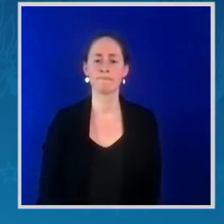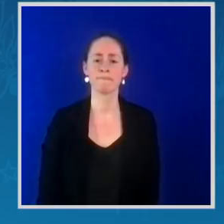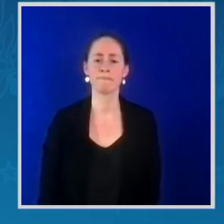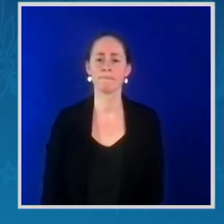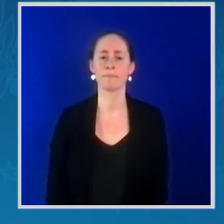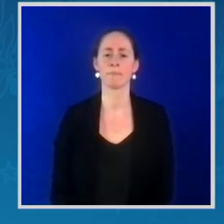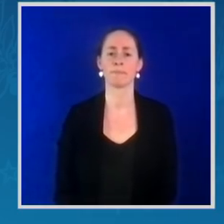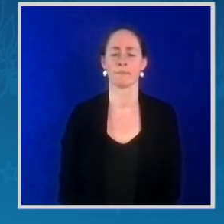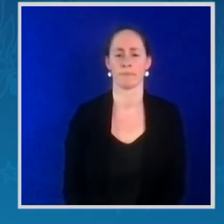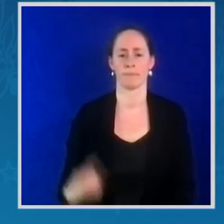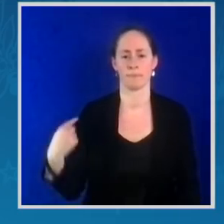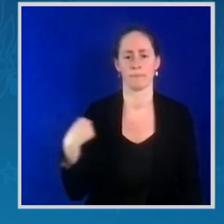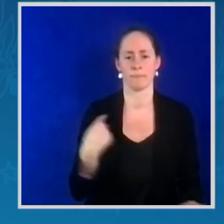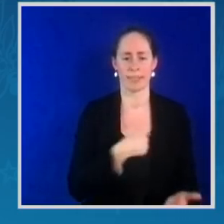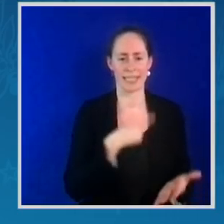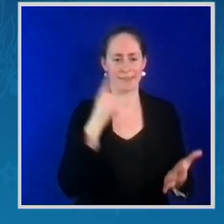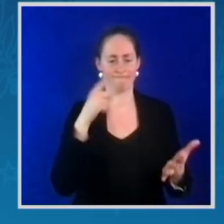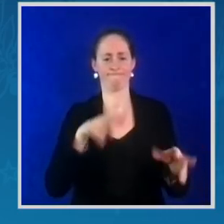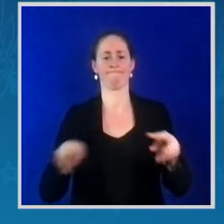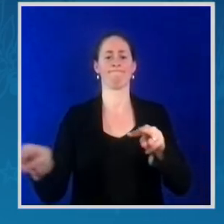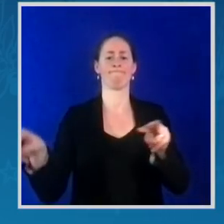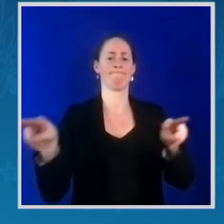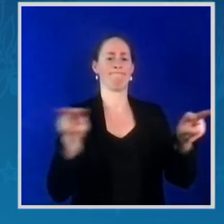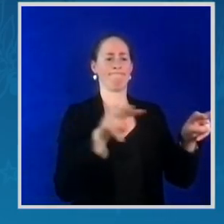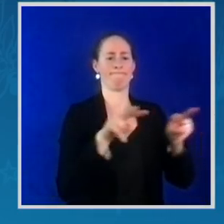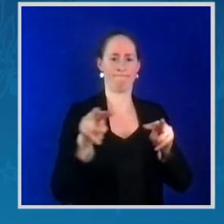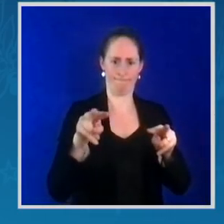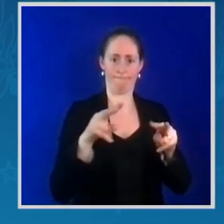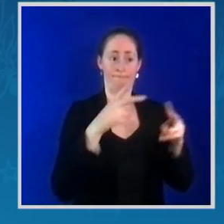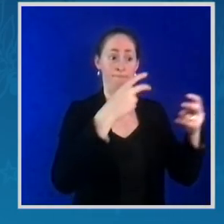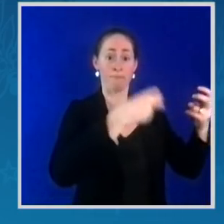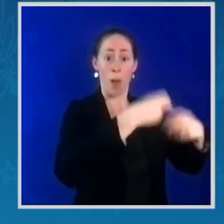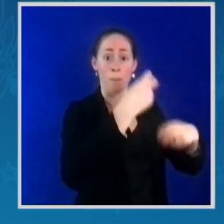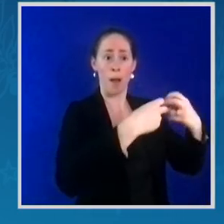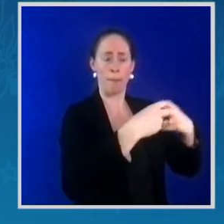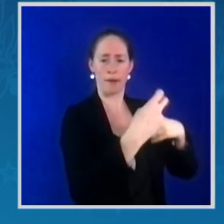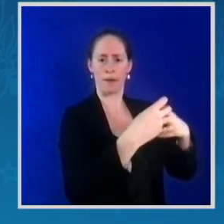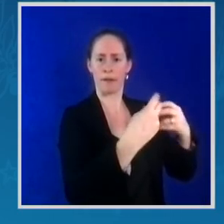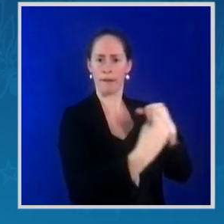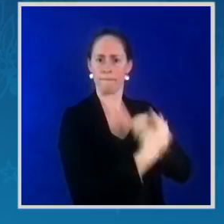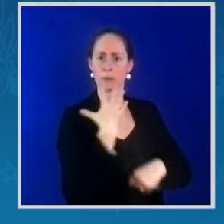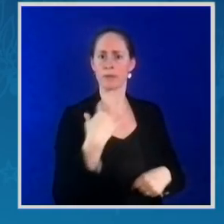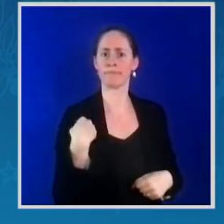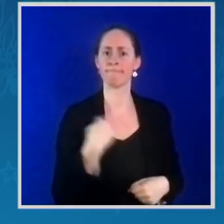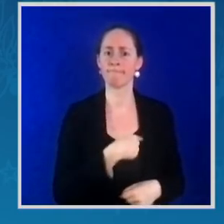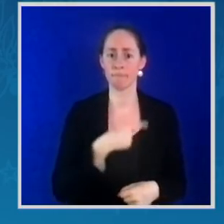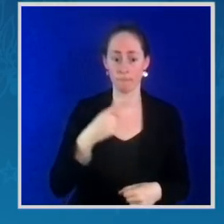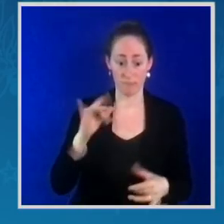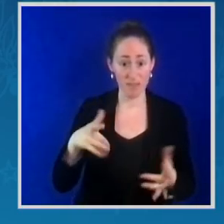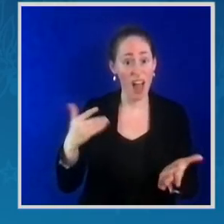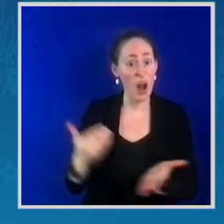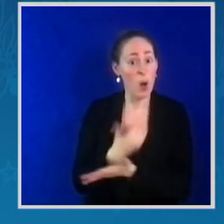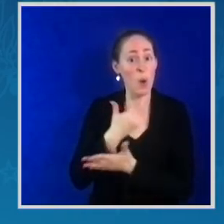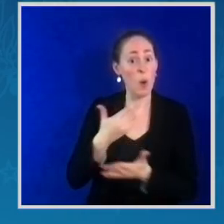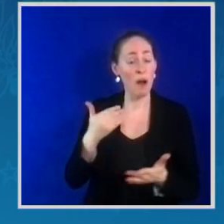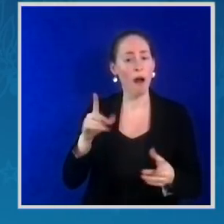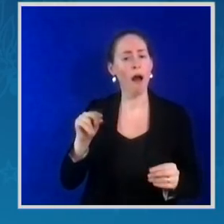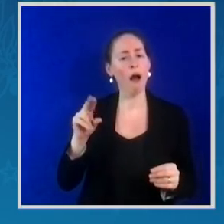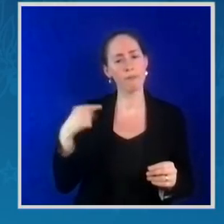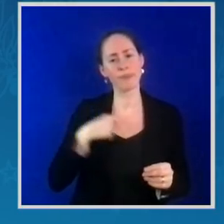It is not new for us to experience that people will come to the United States if they are fleeing situations